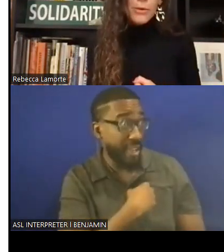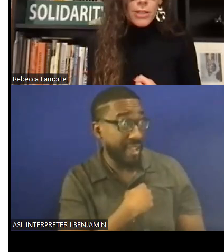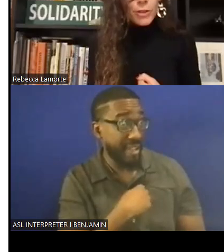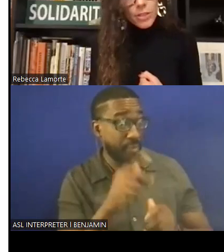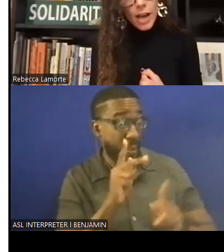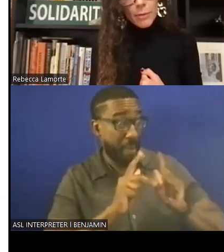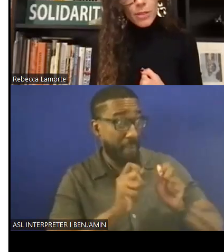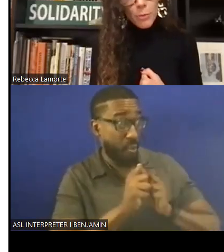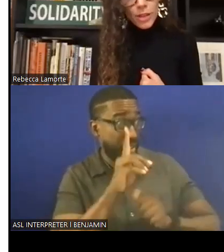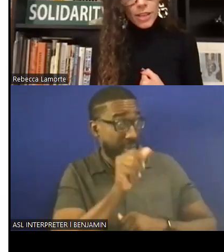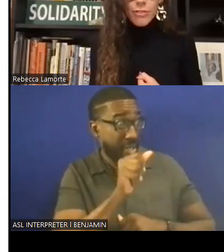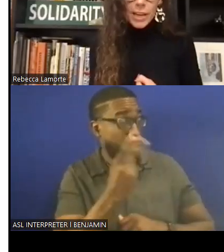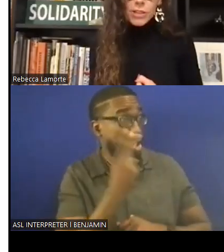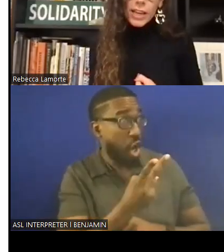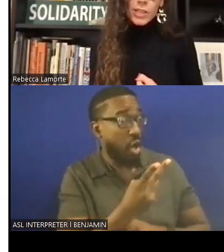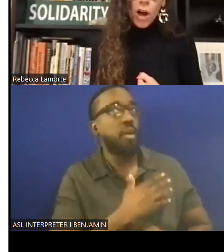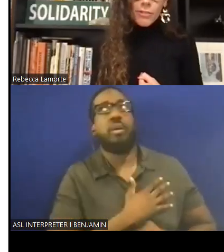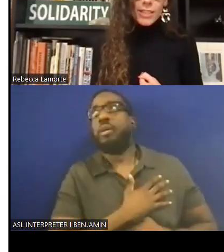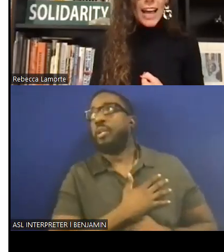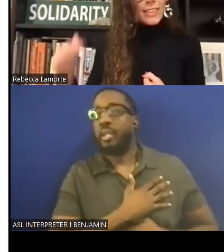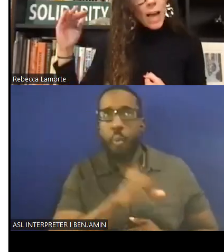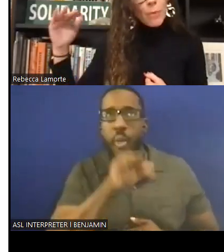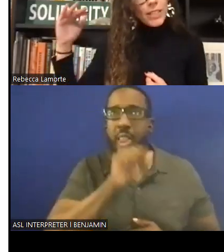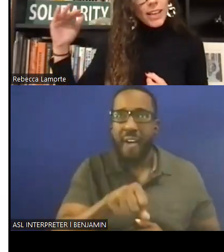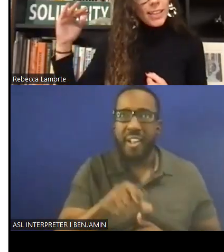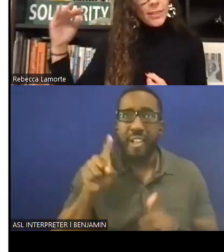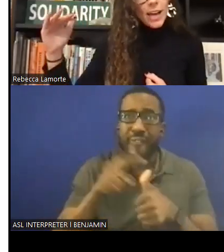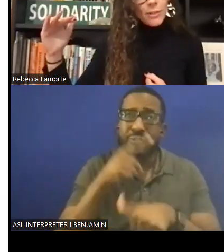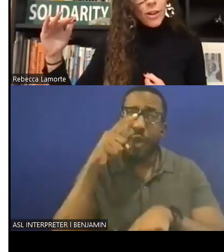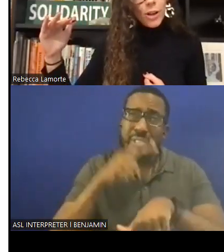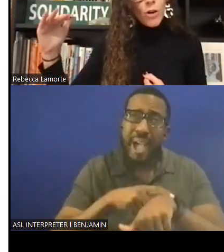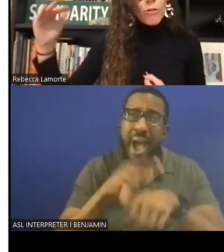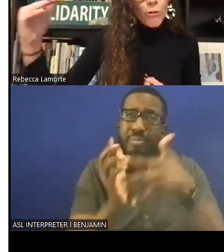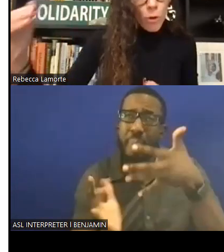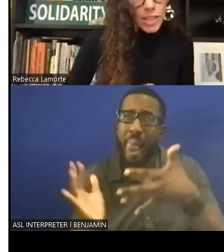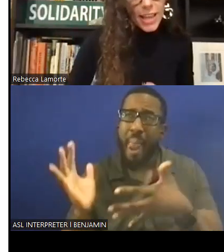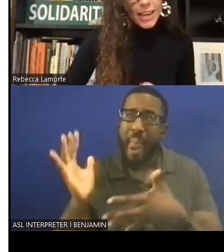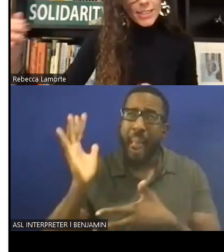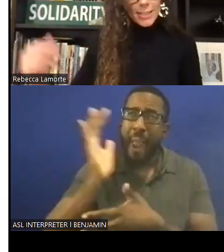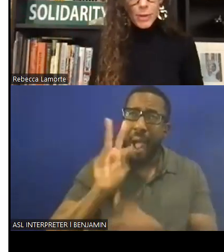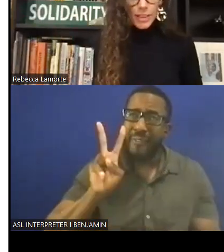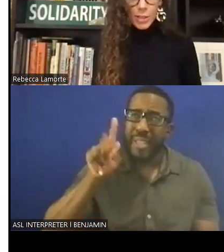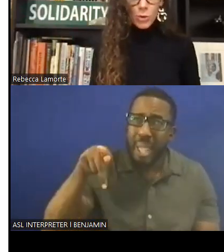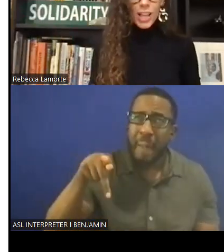That was the first time someone in federal elected office at the top executive level folded that accessibility tool